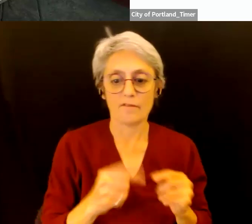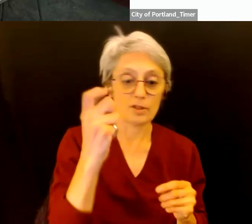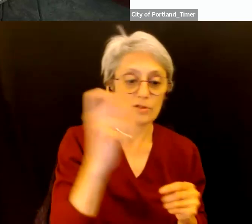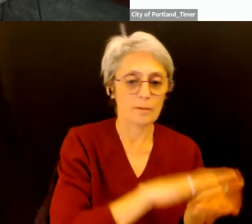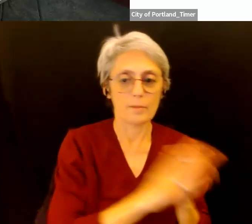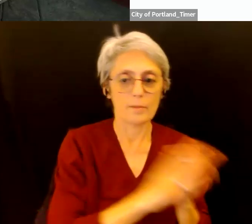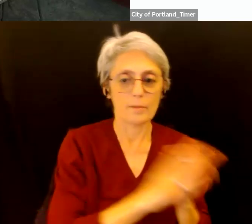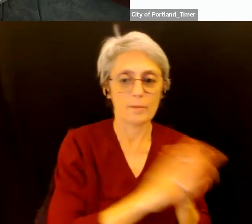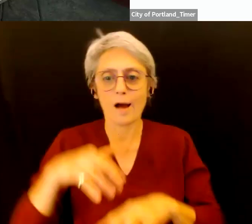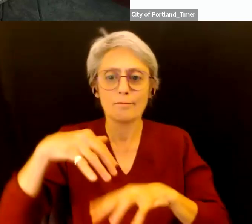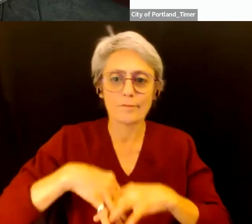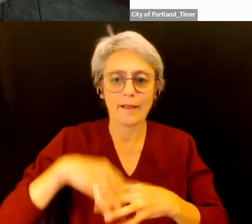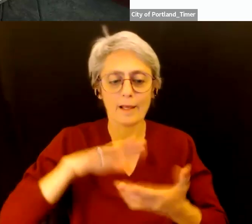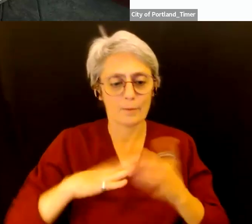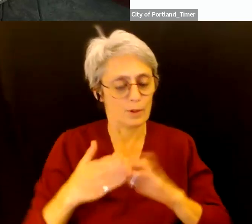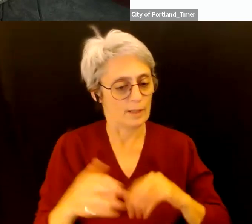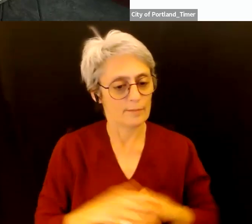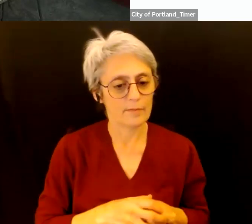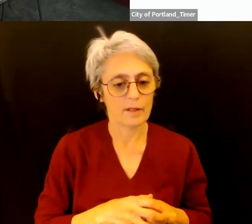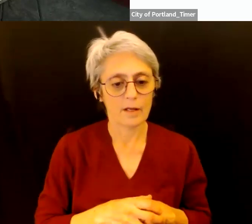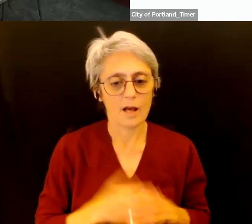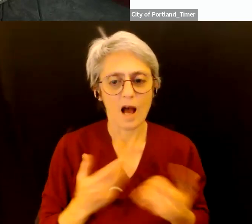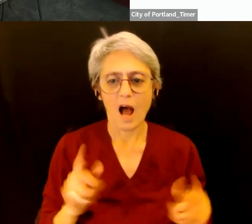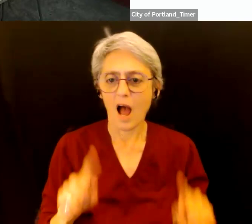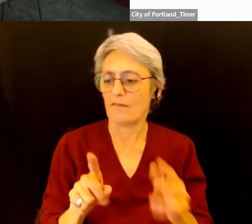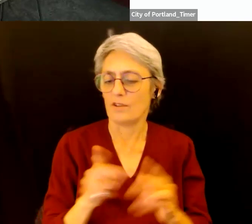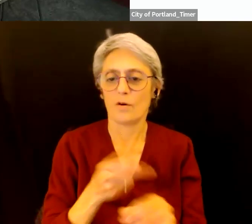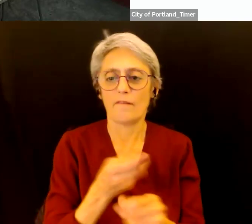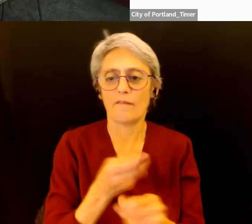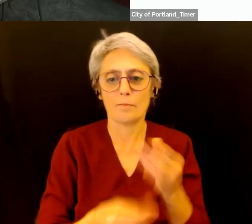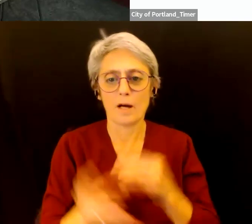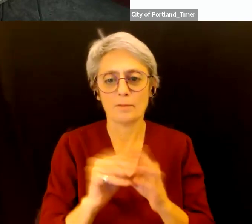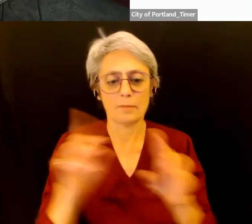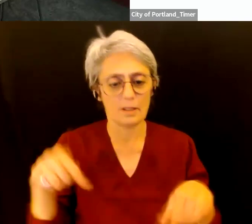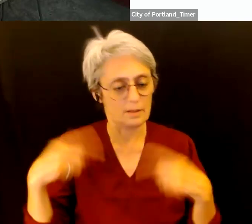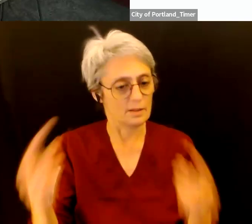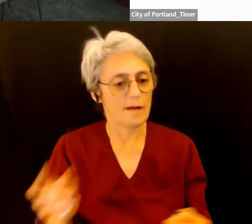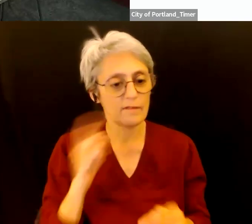I have now attended several budget meetings and I have heard the same thing in every meeting.